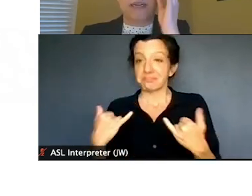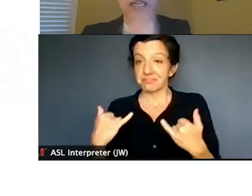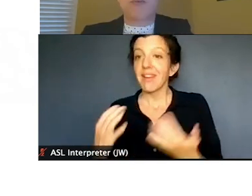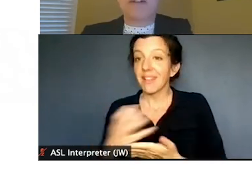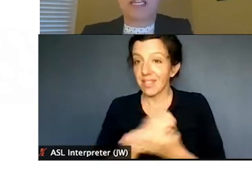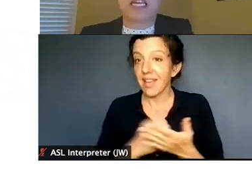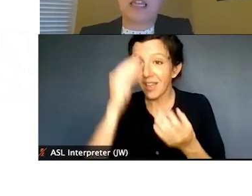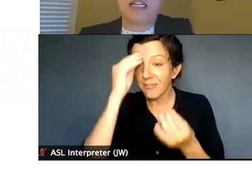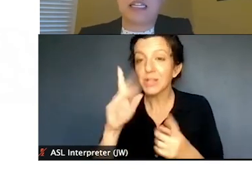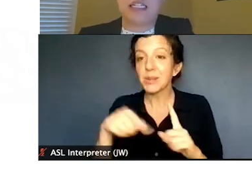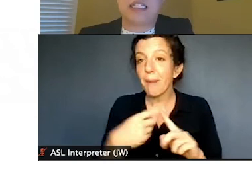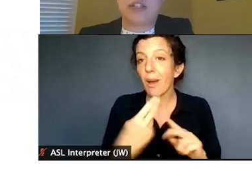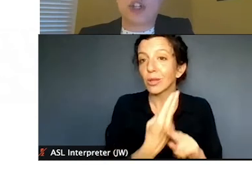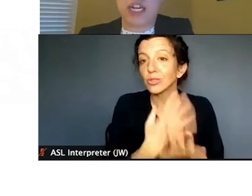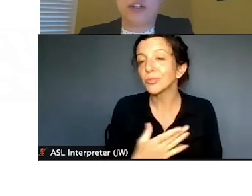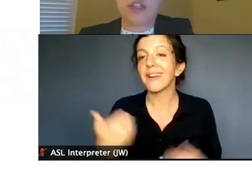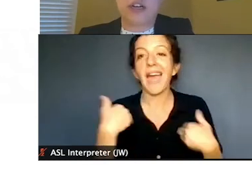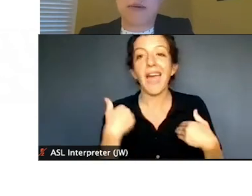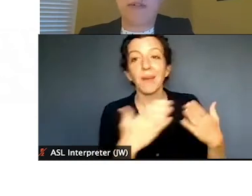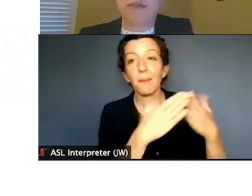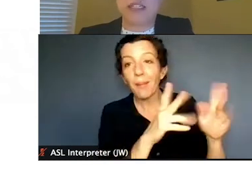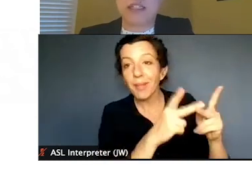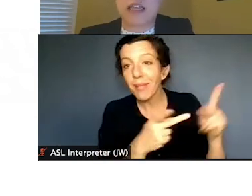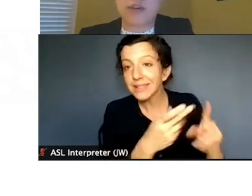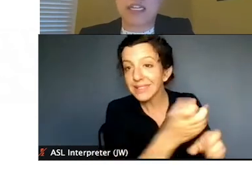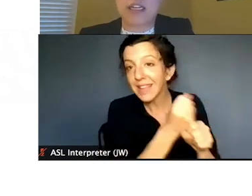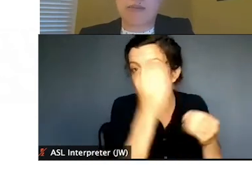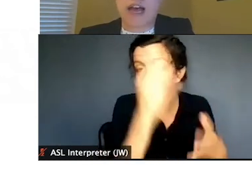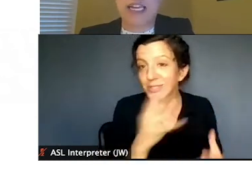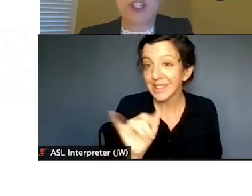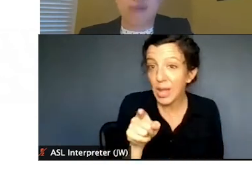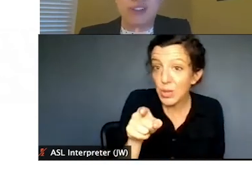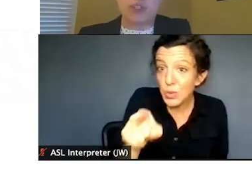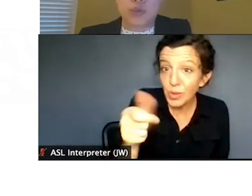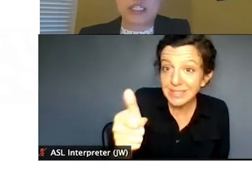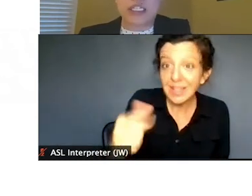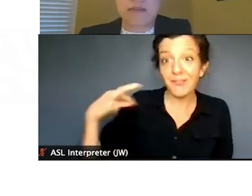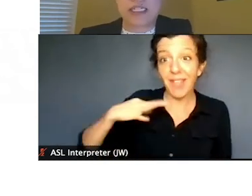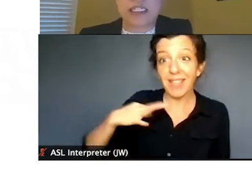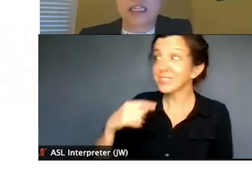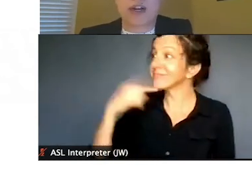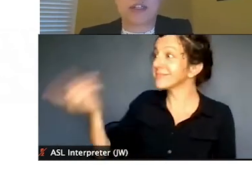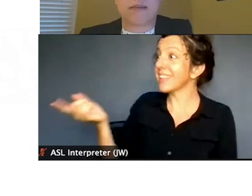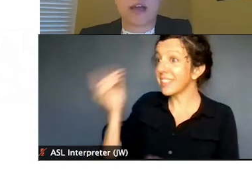But one of the key things is it does change the number of businesses that would need to comply. It generally reduces the businesses that would have to comply.